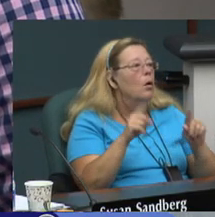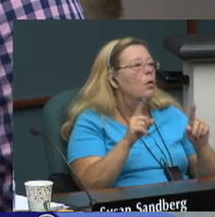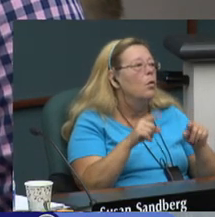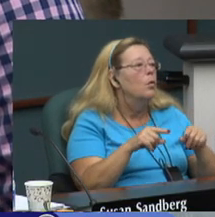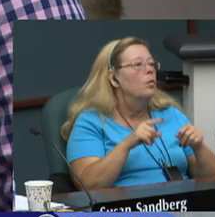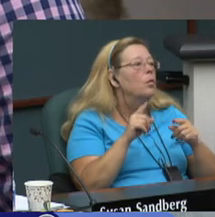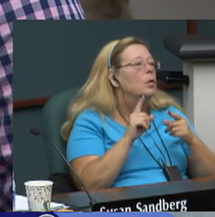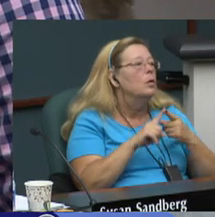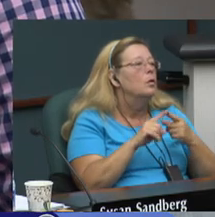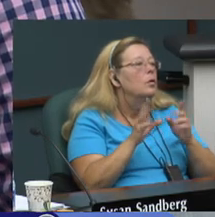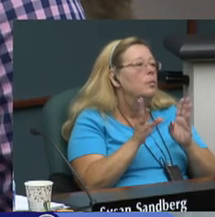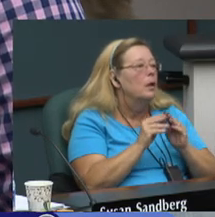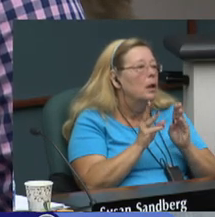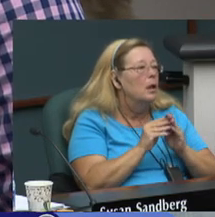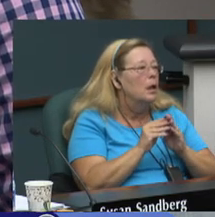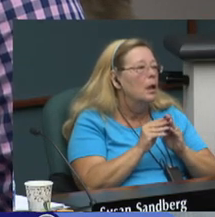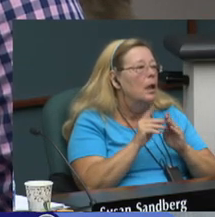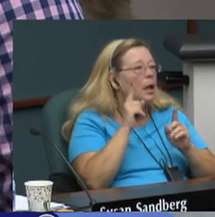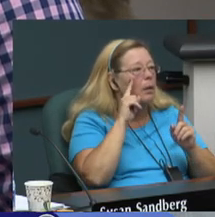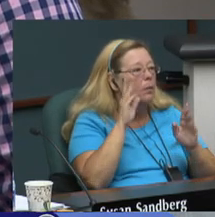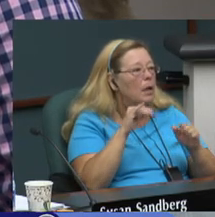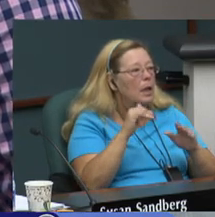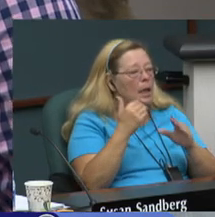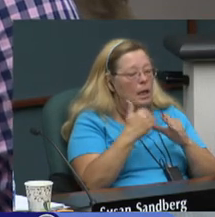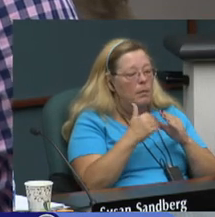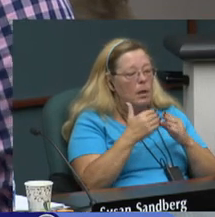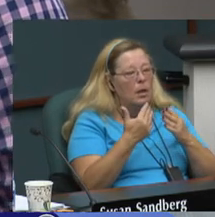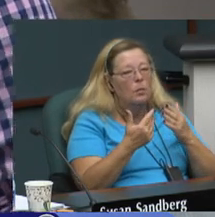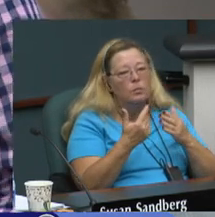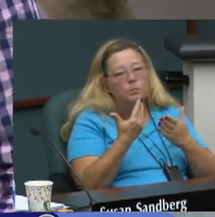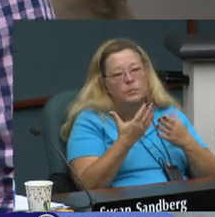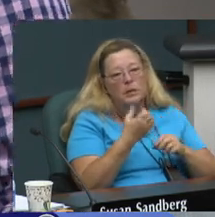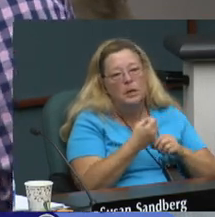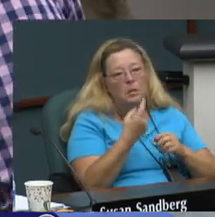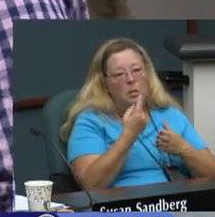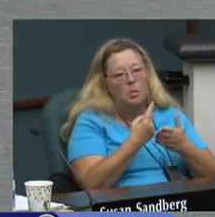attend those meetings and expect that email within the week thank you thank